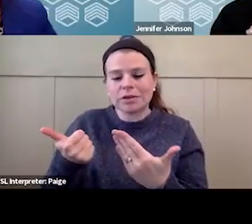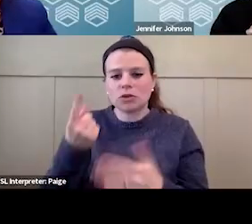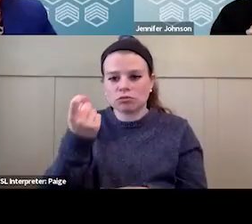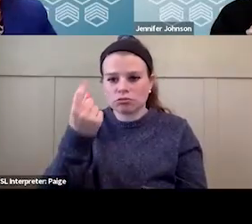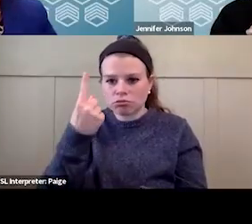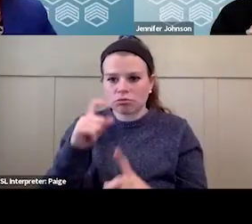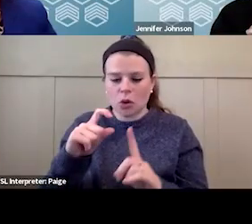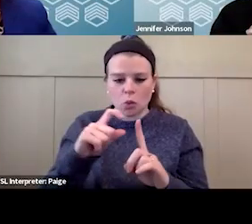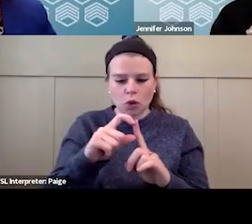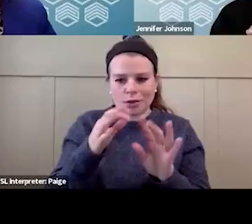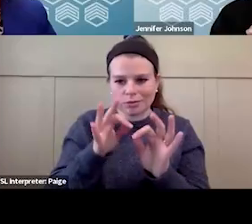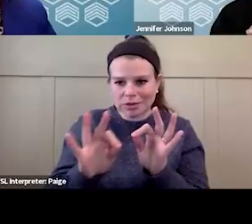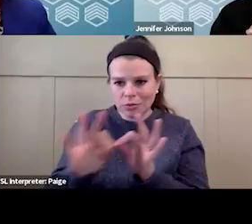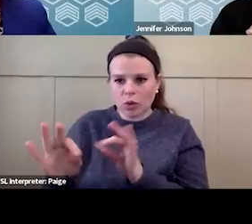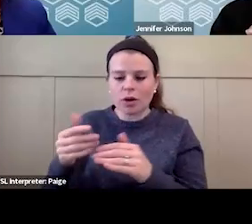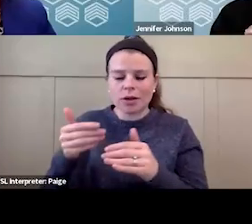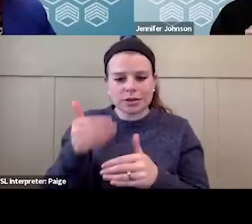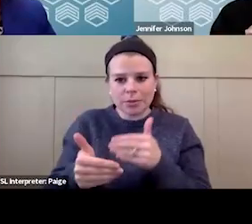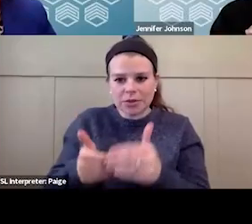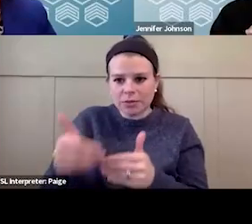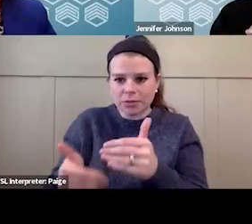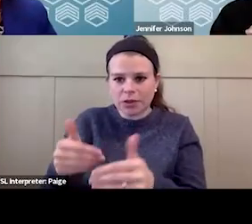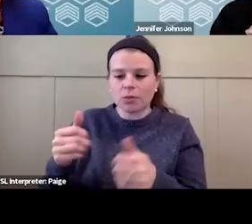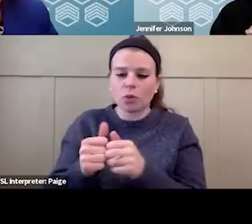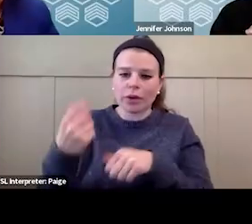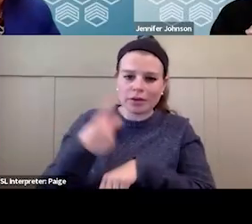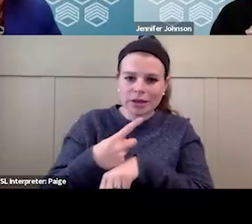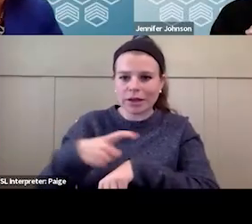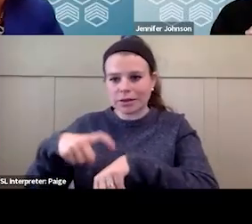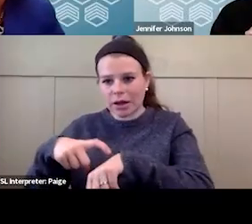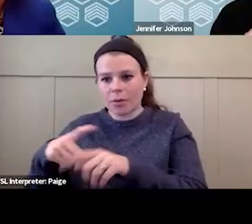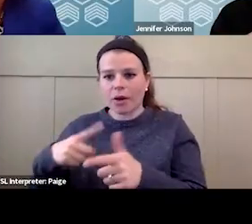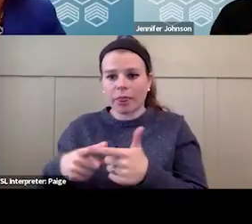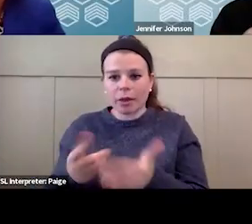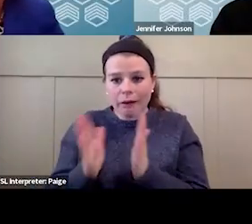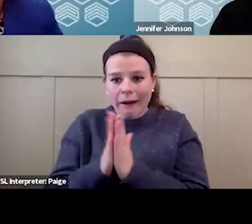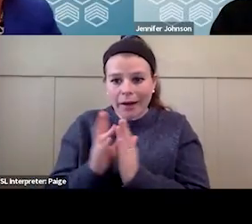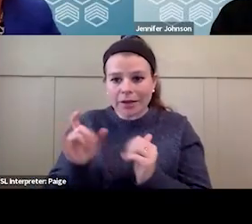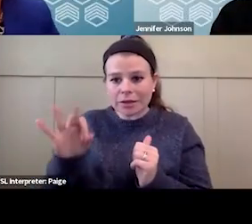step, um, with dates, with times, and then ask if someone can assist or if